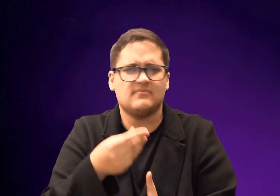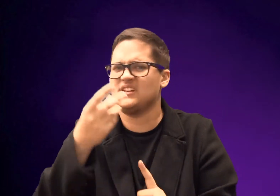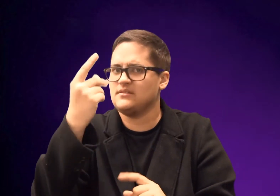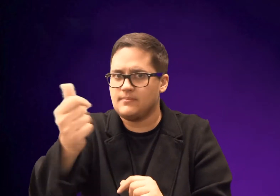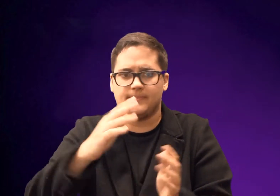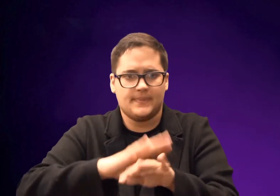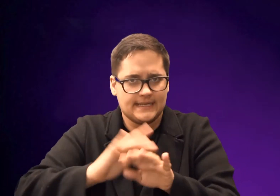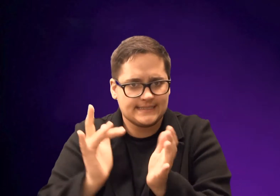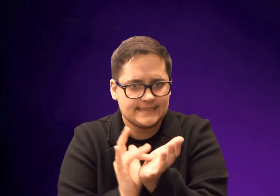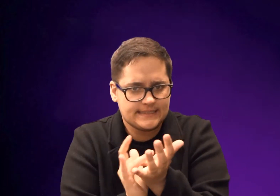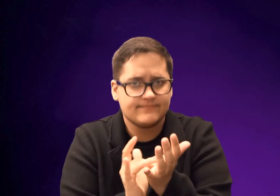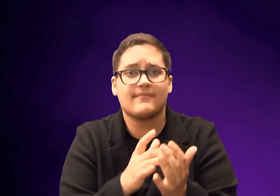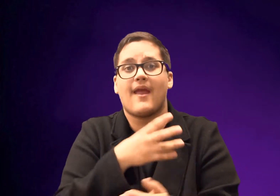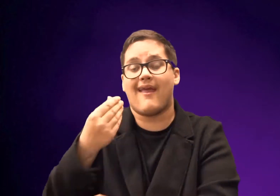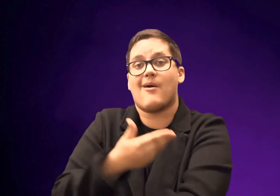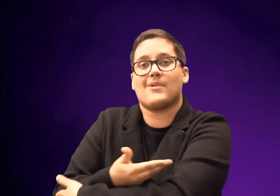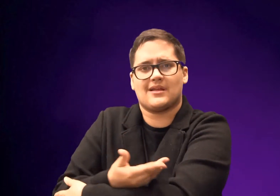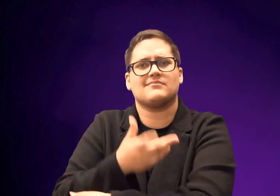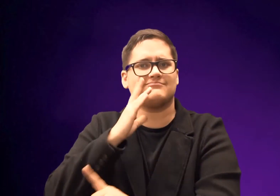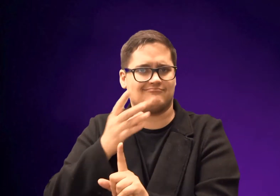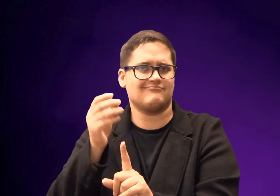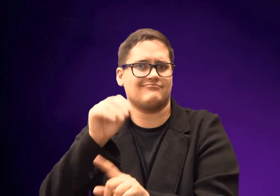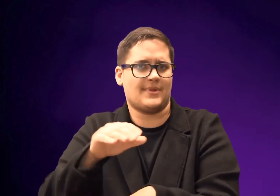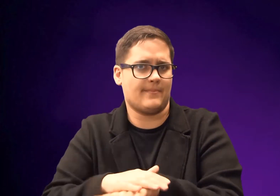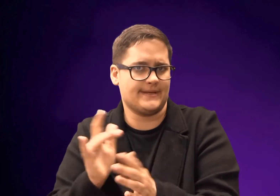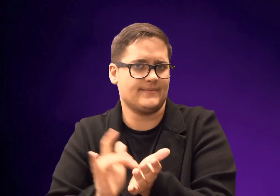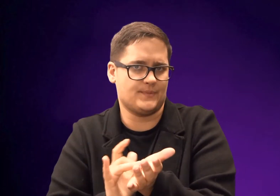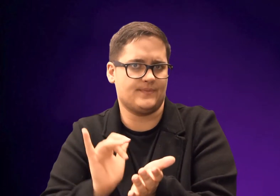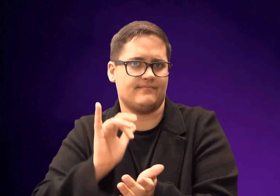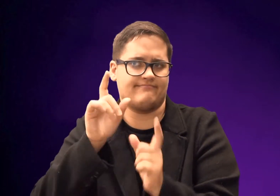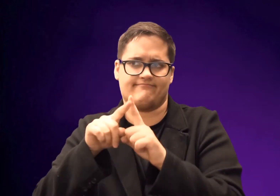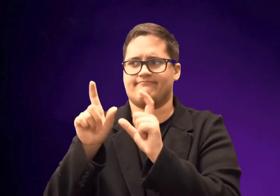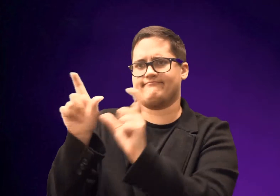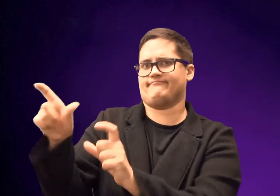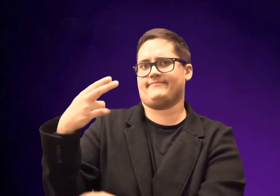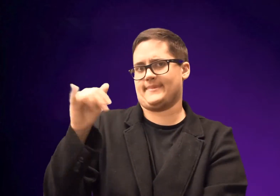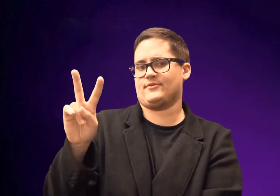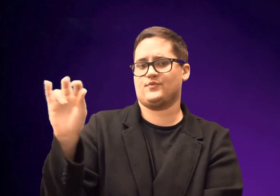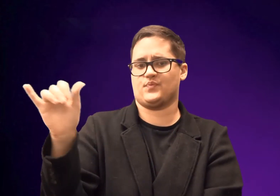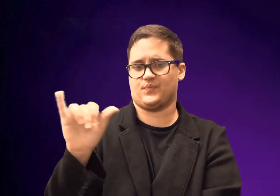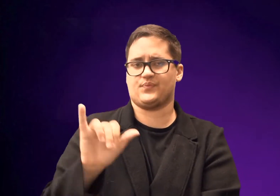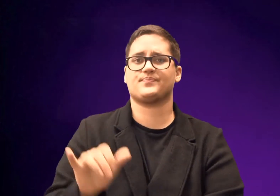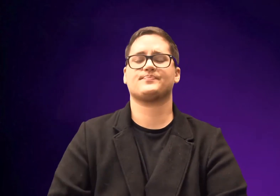You and the baby will need to be immediately placed on HIV medication, so to stop HIV from being passed onto the baby.